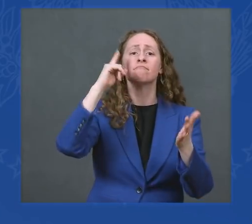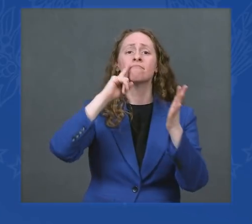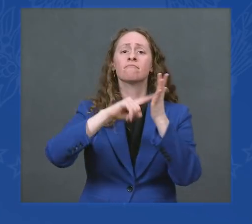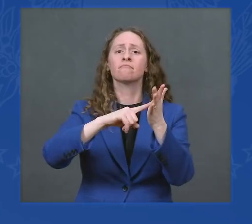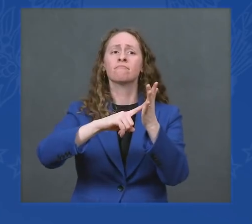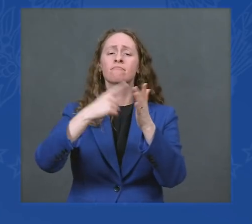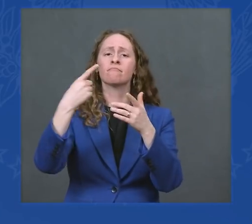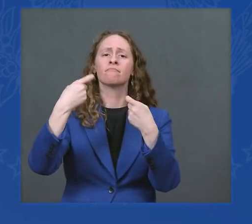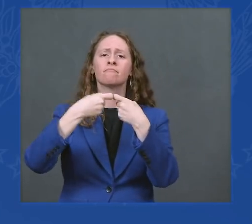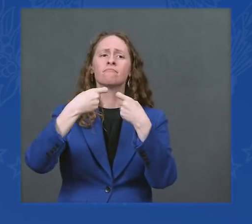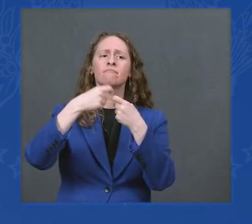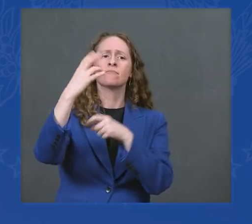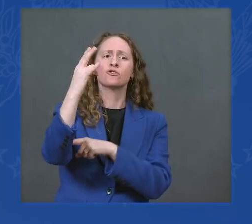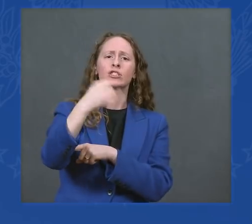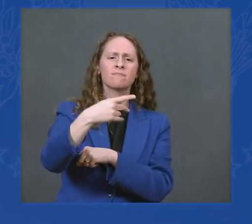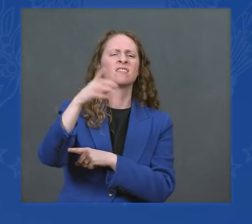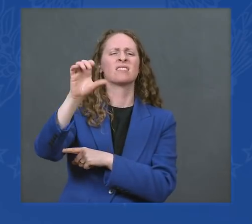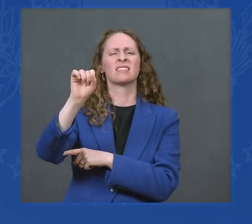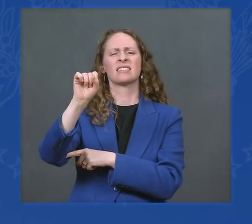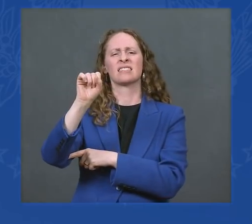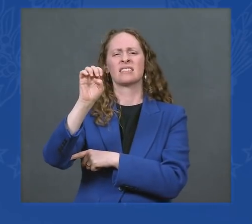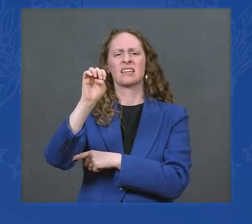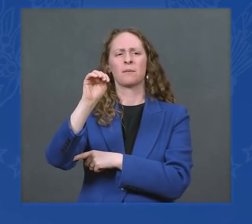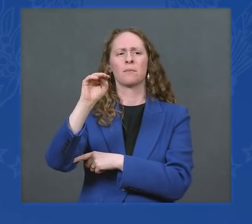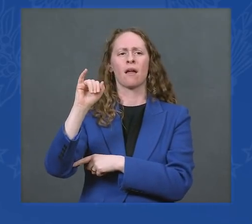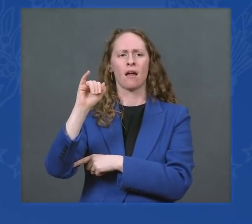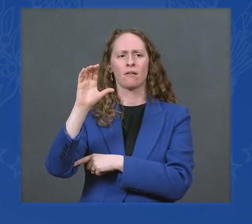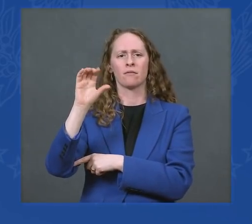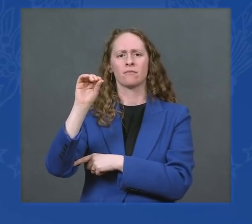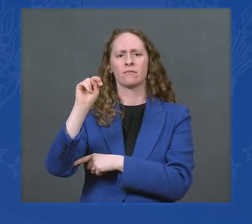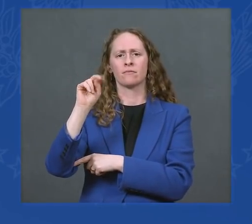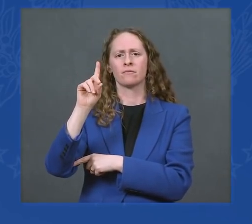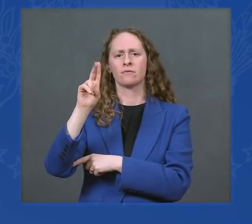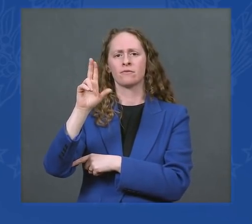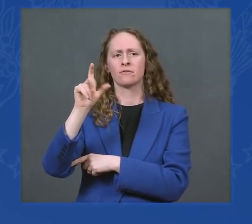So, the spin-off of this is that we're going to create thousands of additional jobs